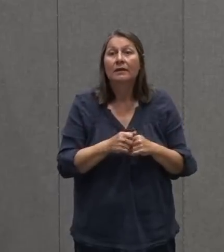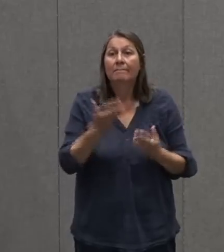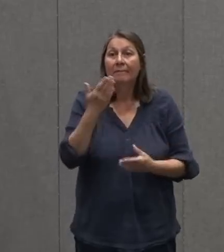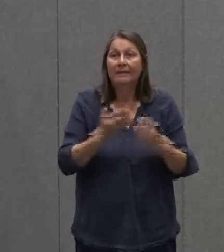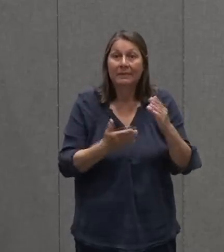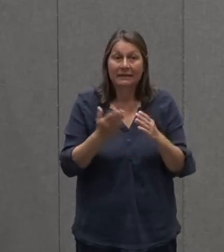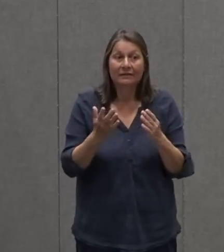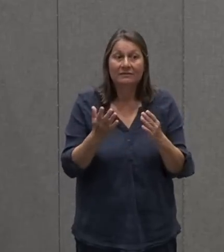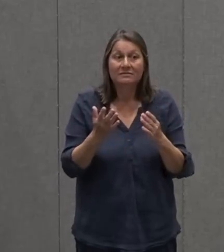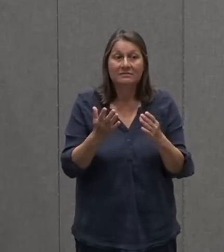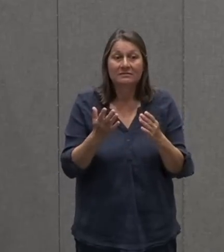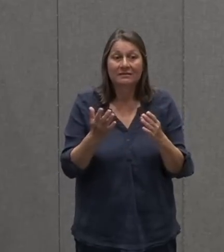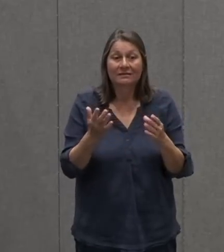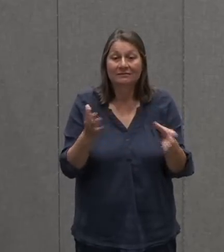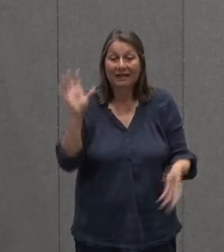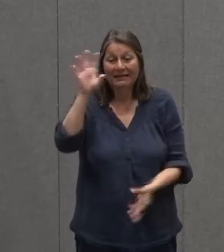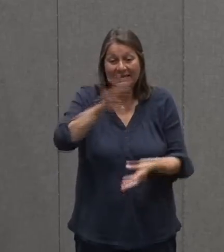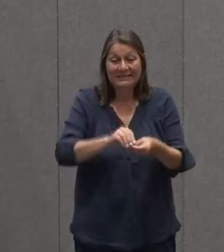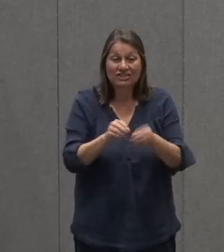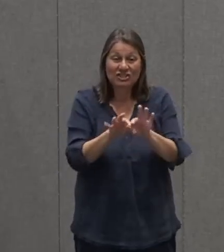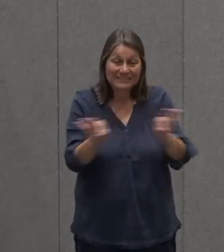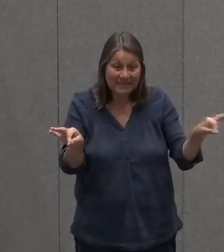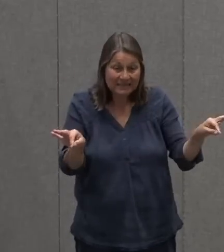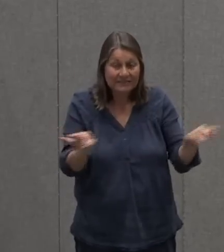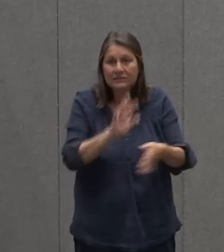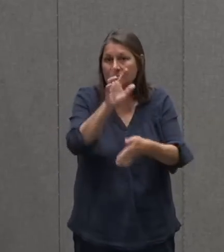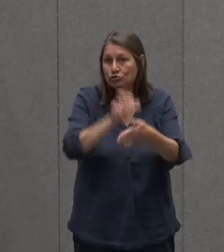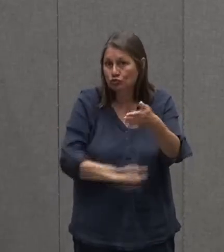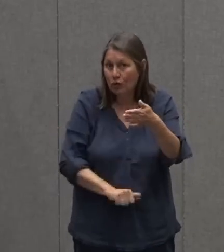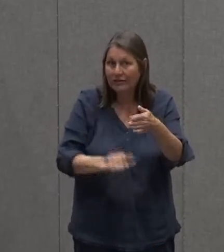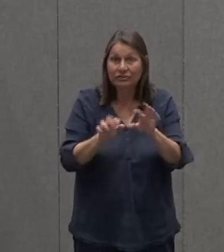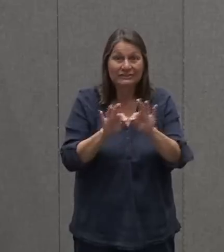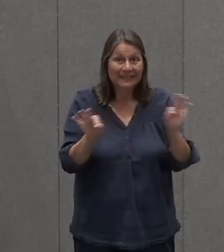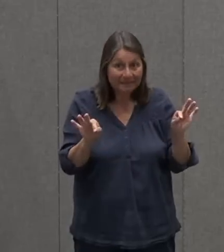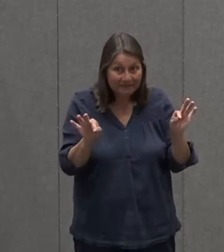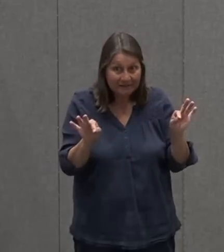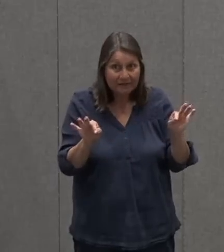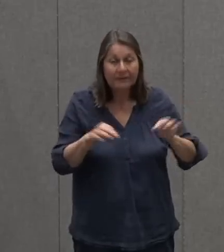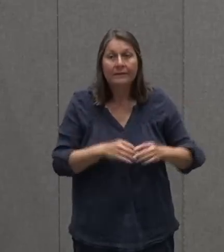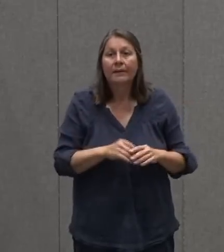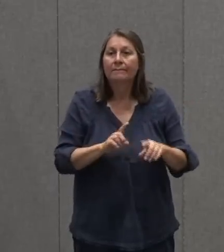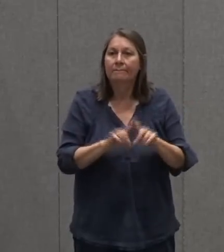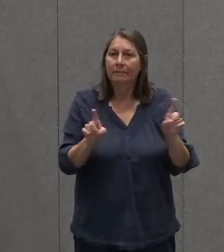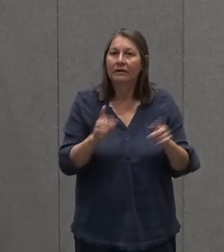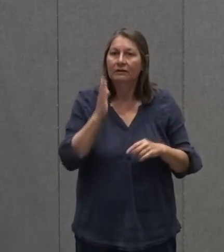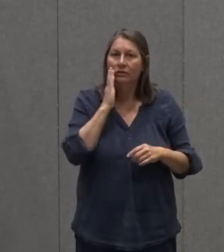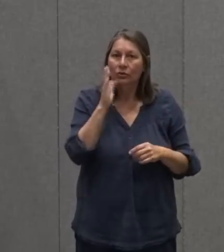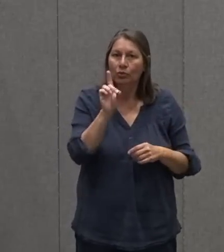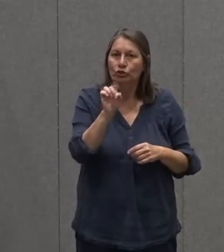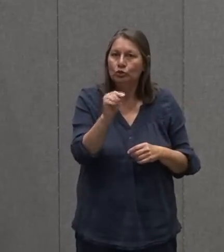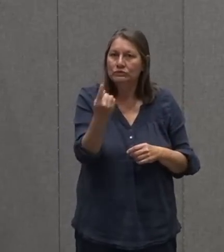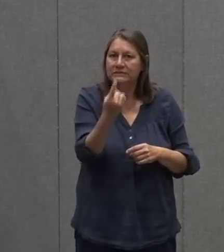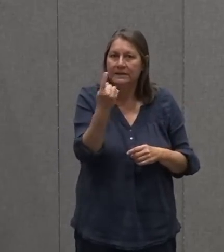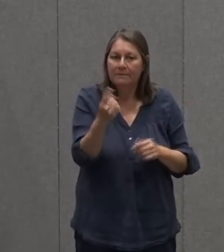or a subtraction sentence that you're trying to make sense of but you're gonna do something with each of these numbers,